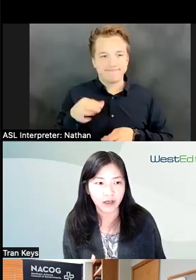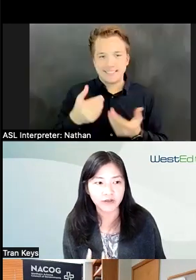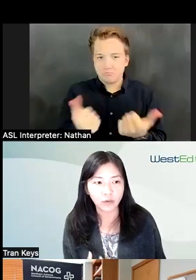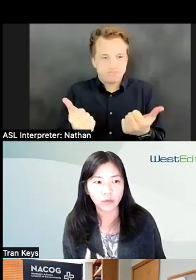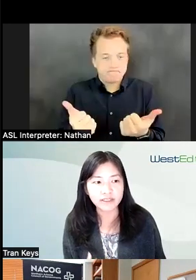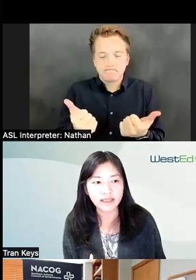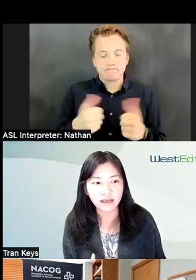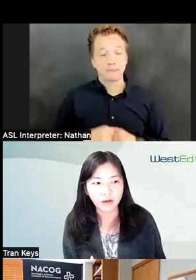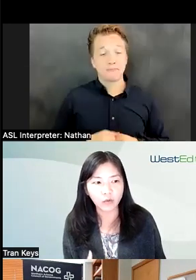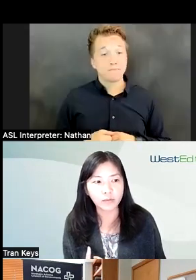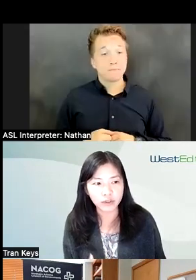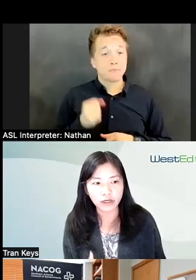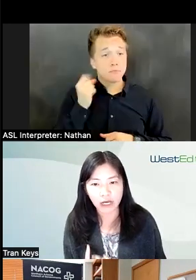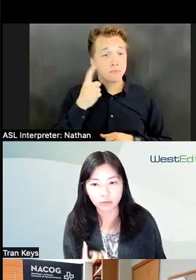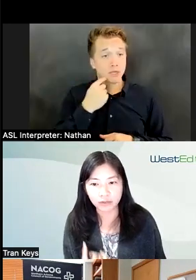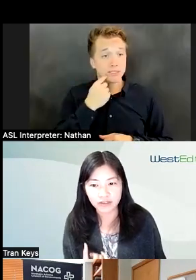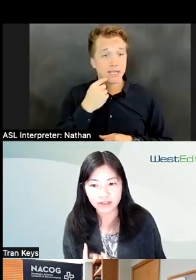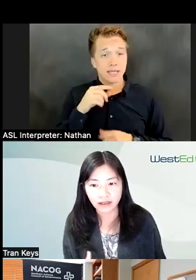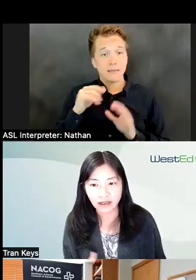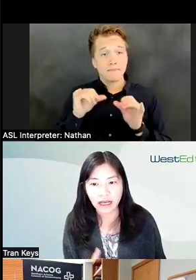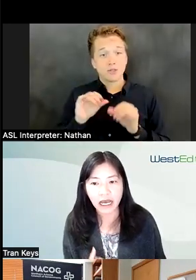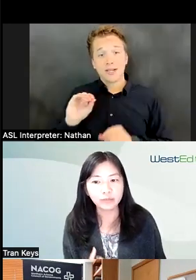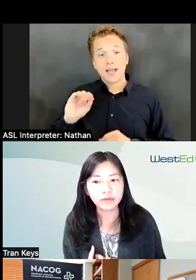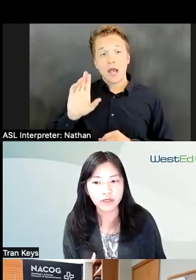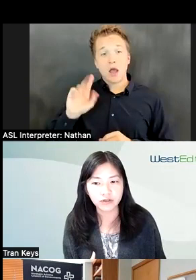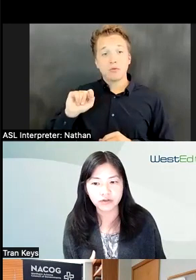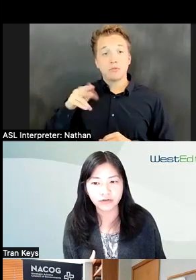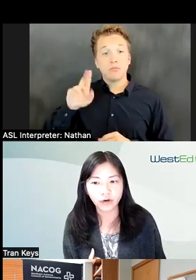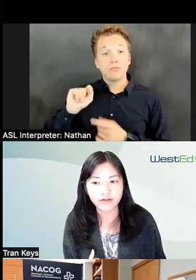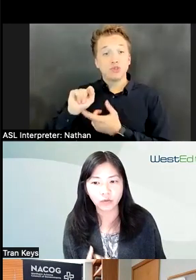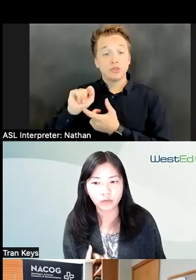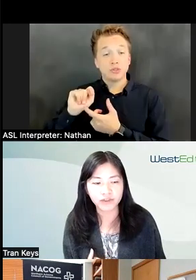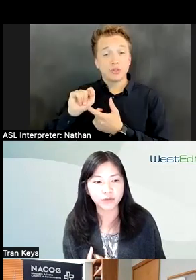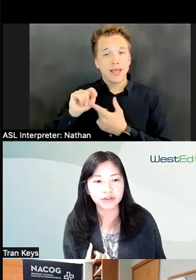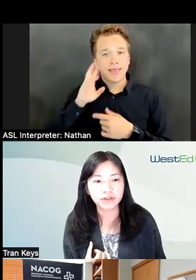When we say we're measuring outputs, output measures focus on what was produced.